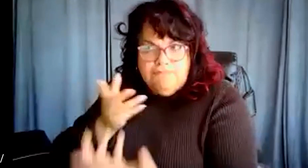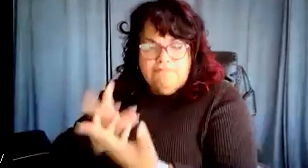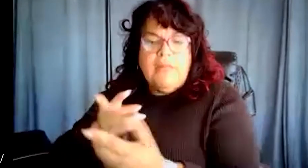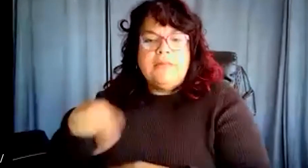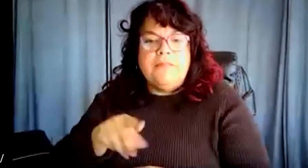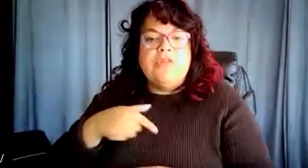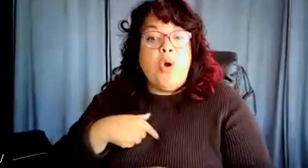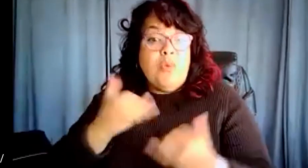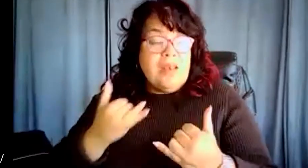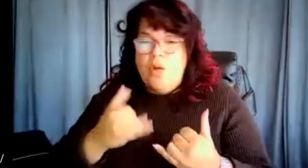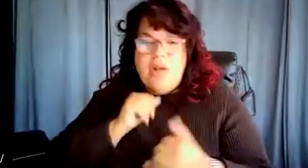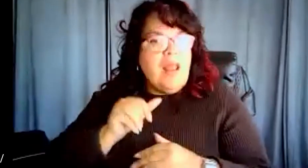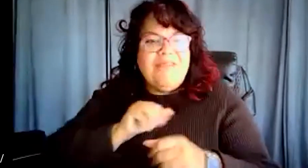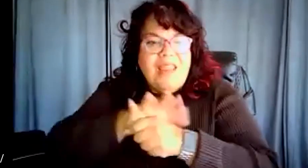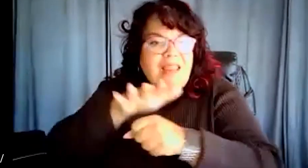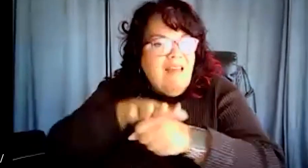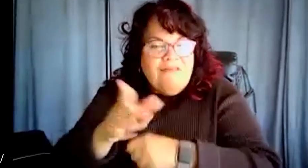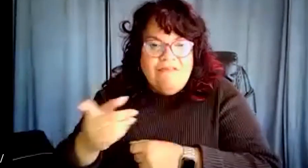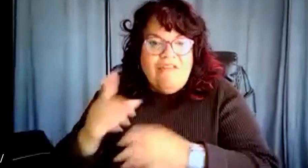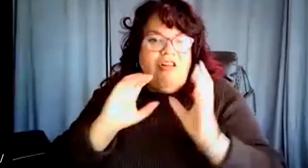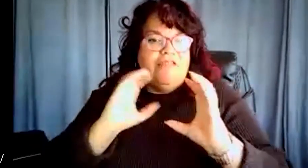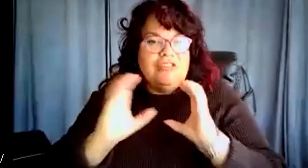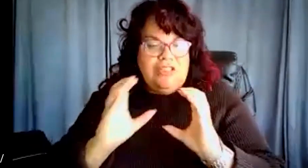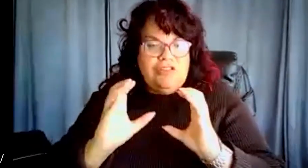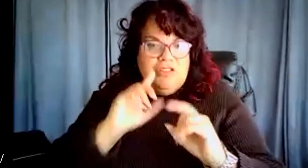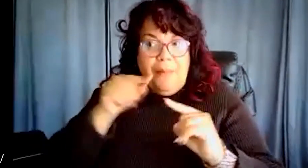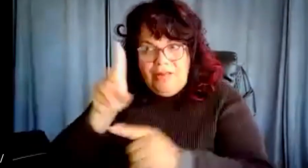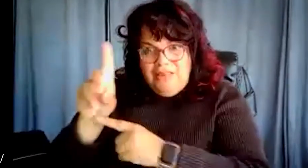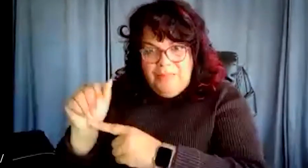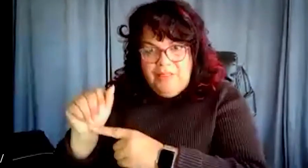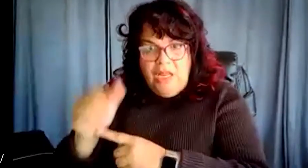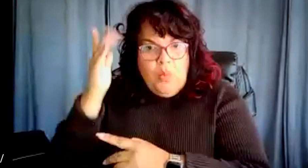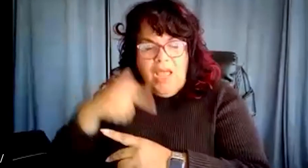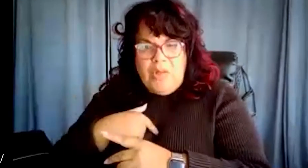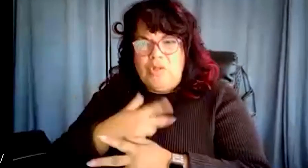I do believe that part of that is because there's a lot of uncertainty around how to